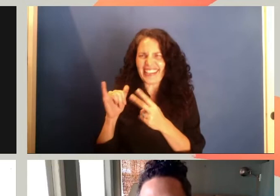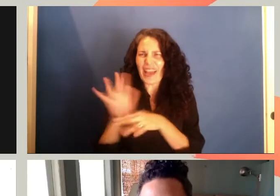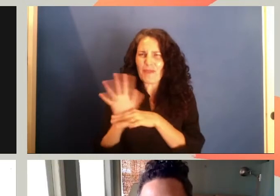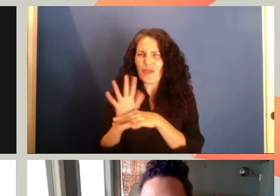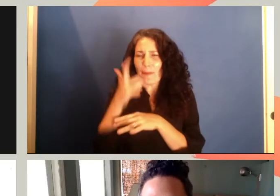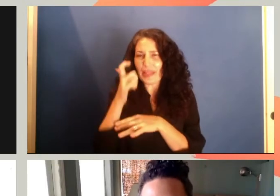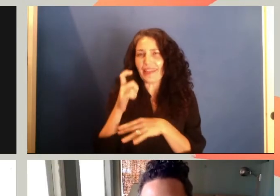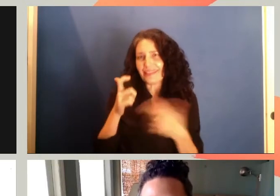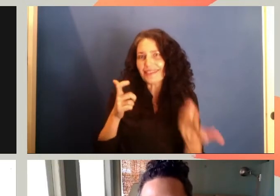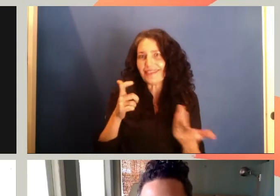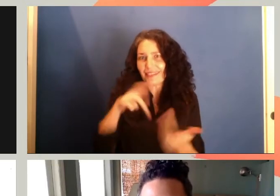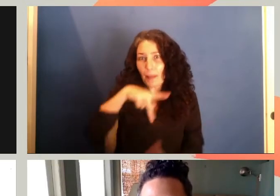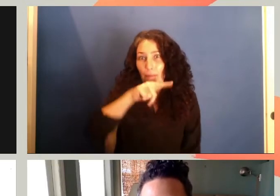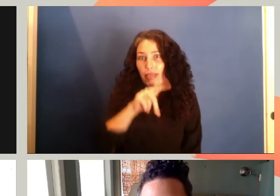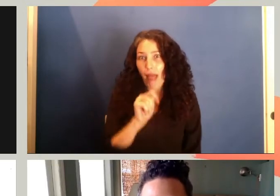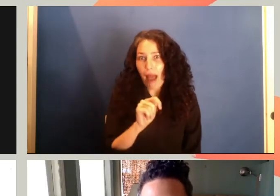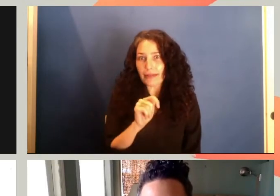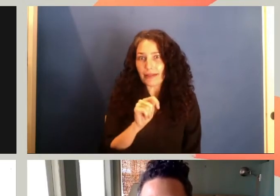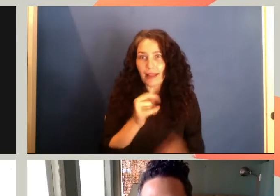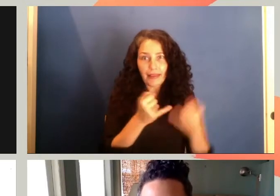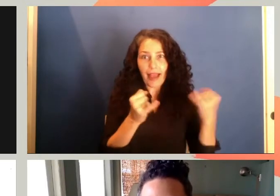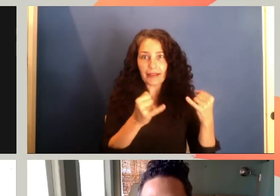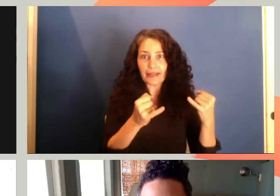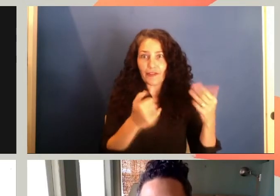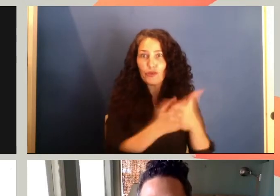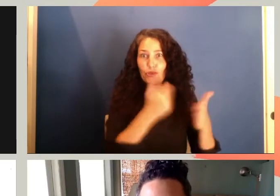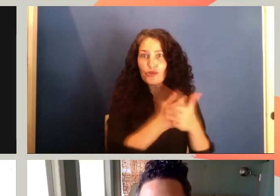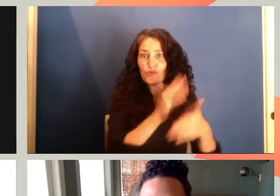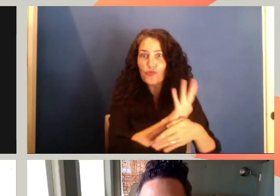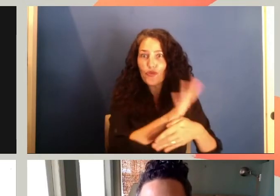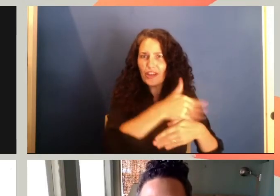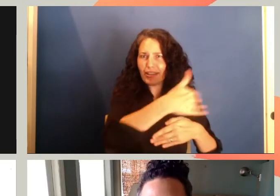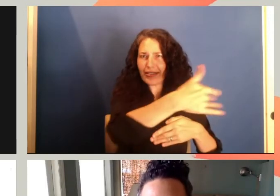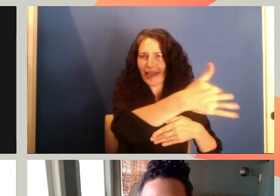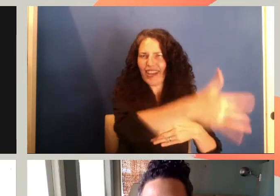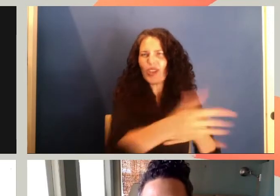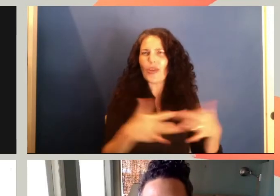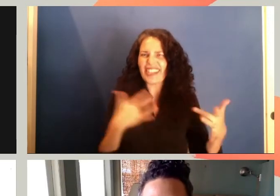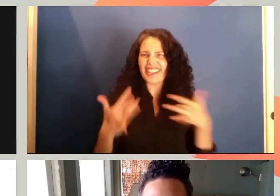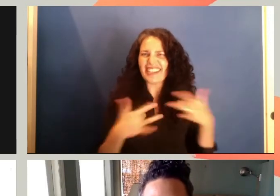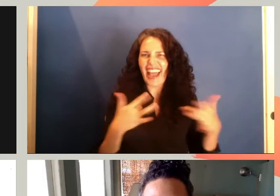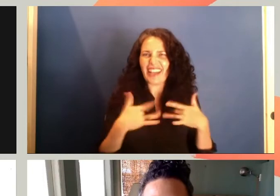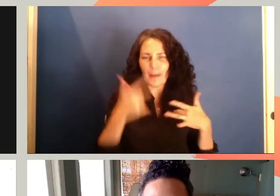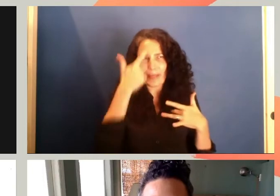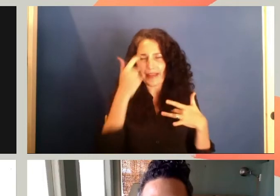And so that's exciting, right, that we get to, because when we know better, we do better,